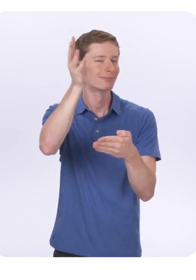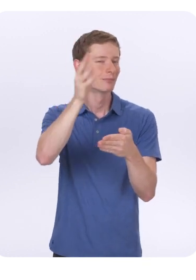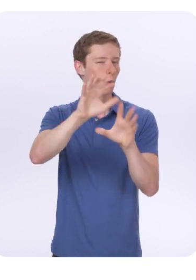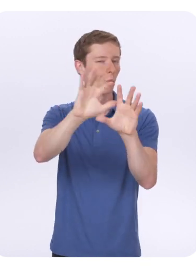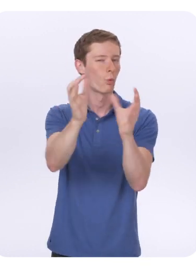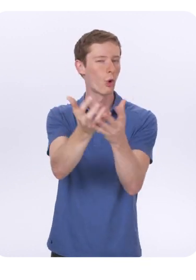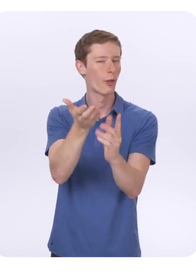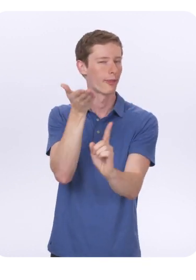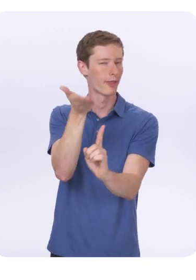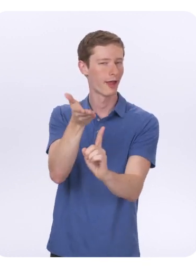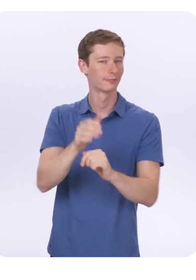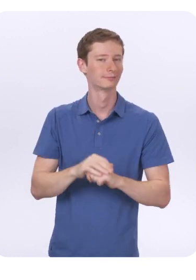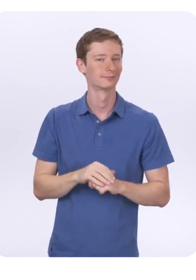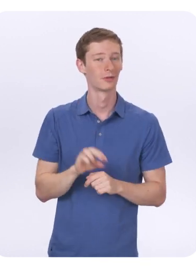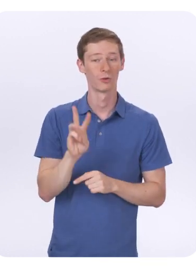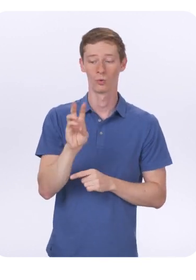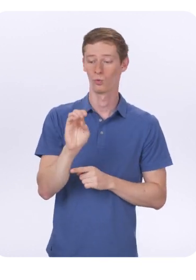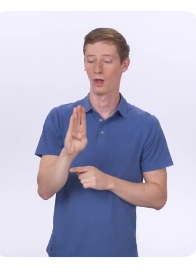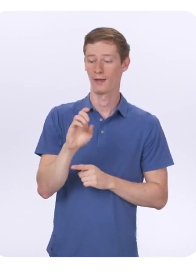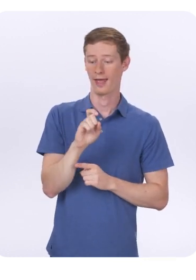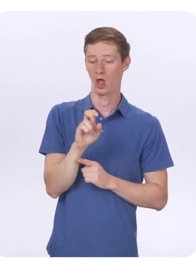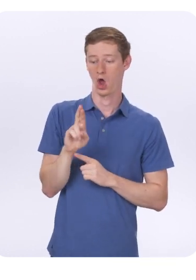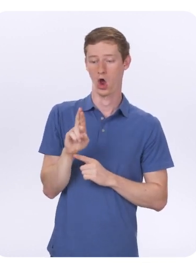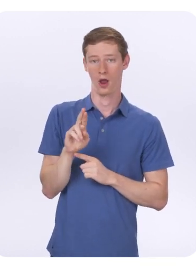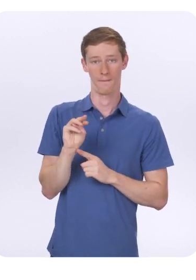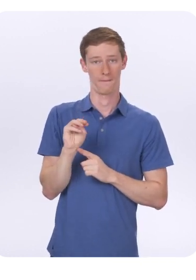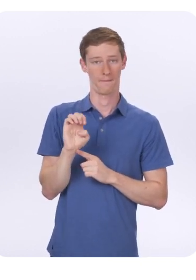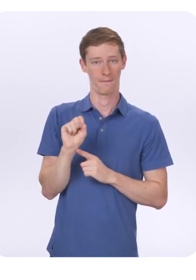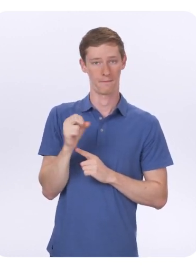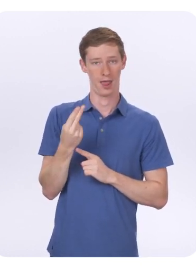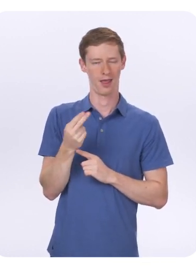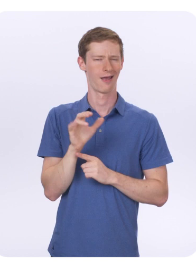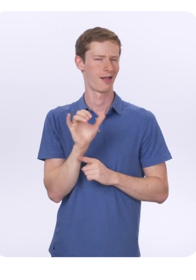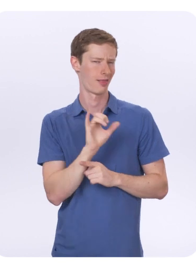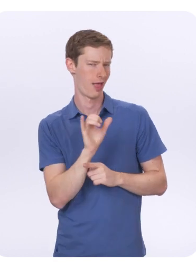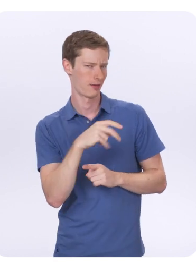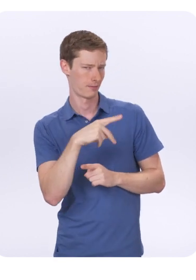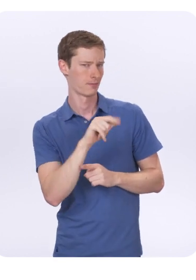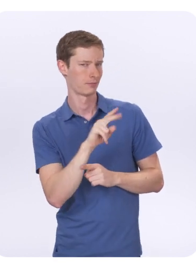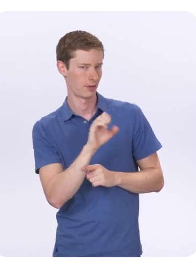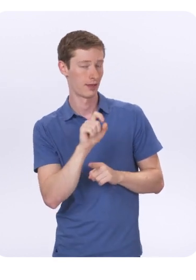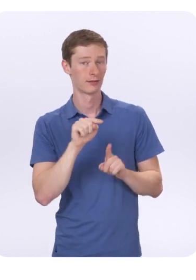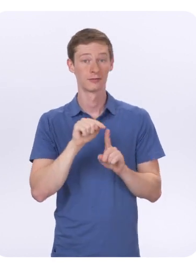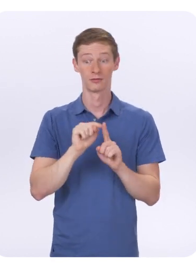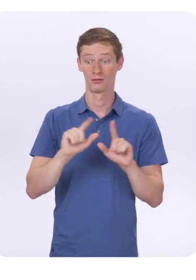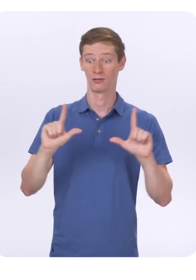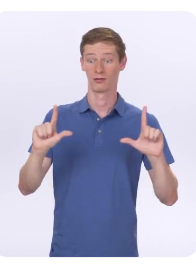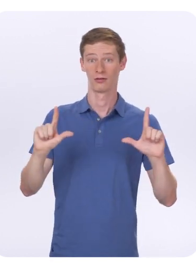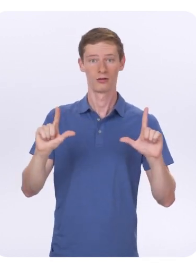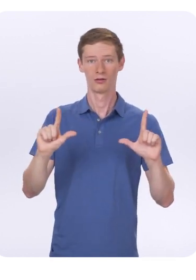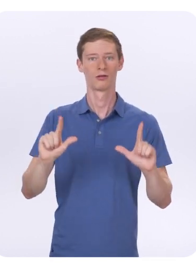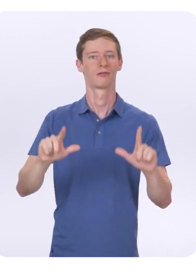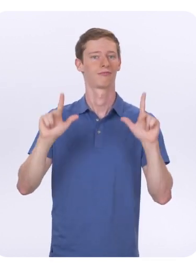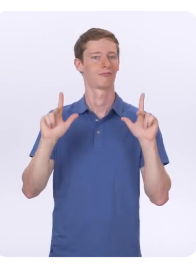WebXR Meshes is a lot like Planes, except it will return the 3D geometry instead of the flat surface.